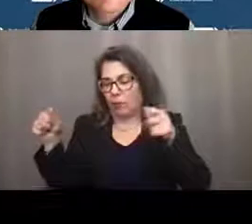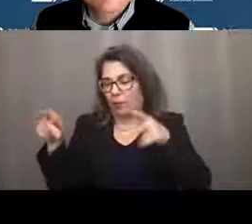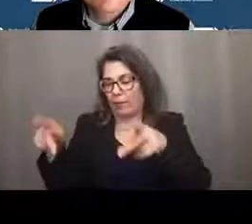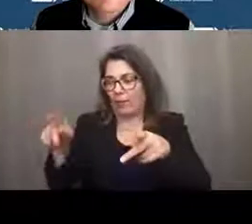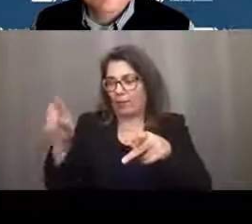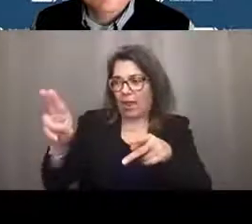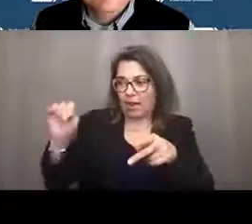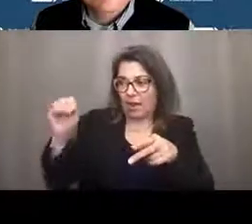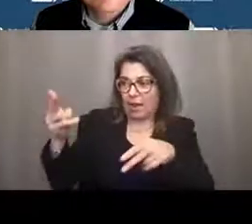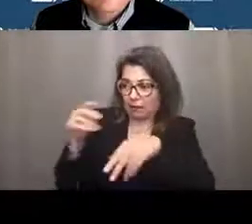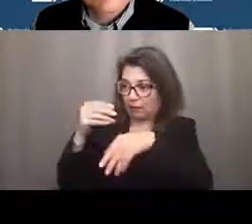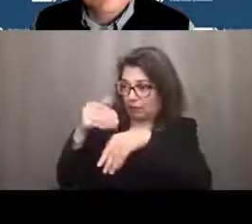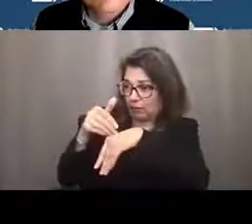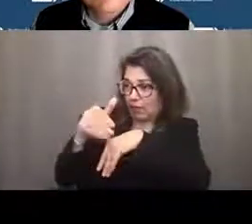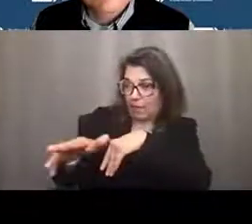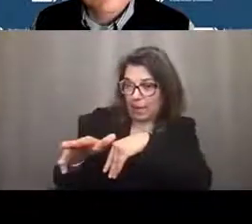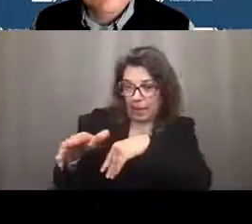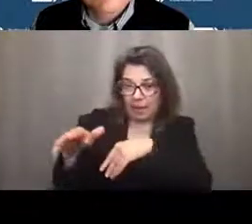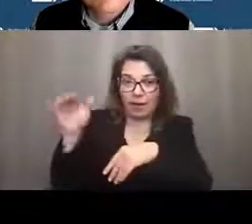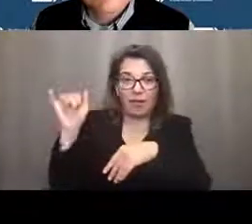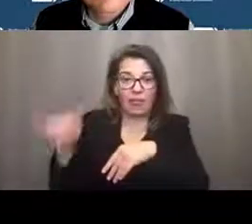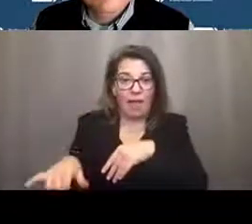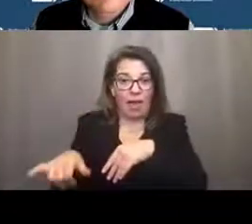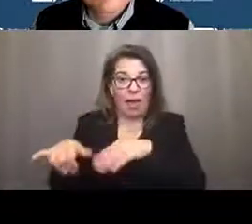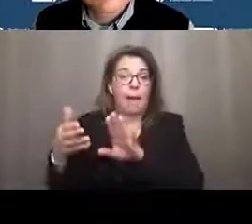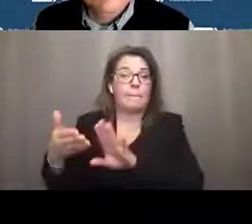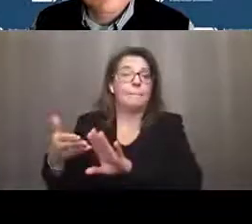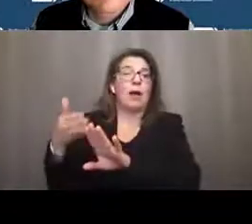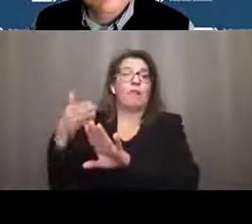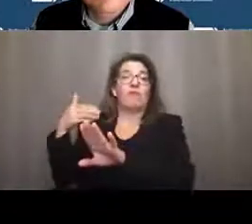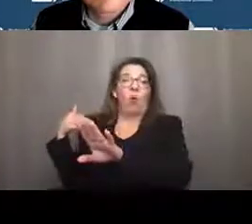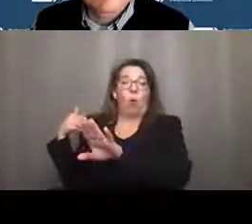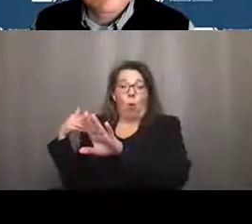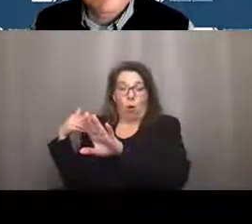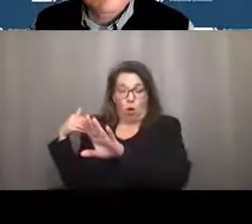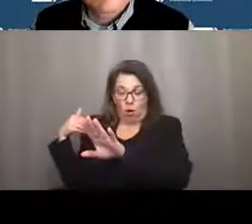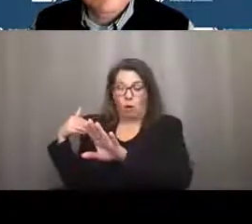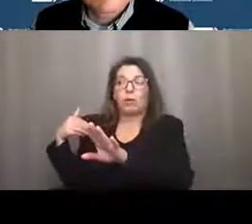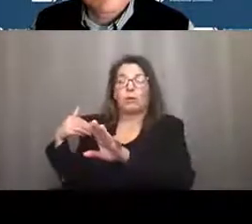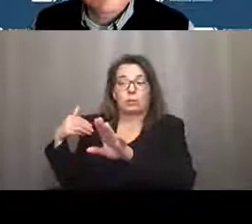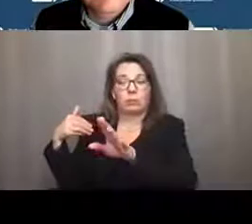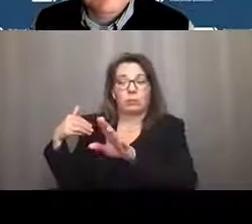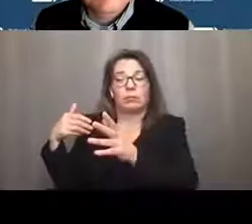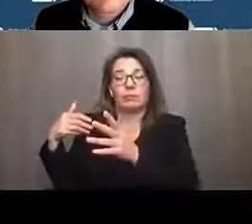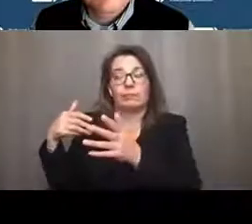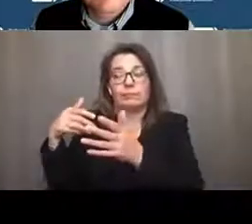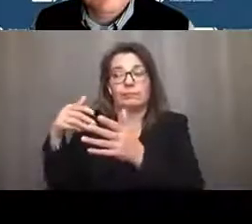to submit that application prior to submitting that and we will be looking for that acceptance letter